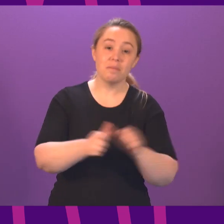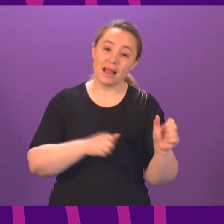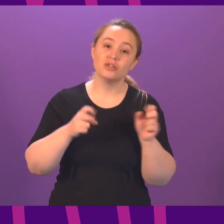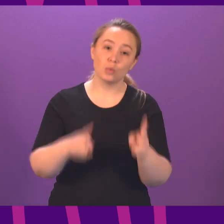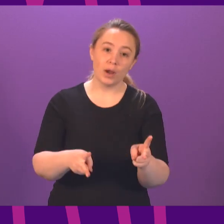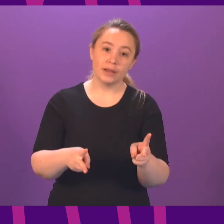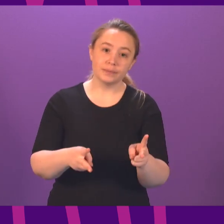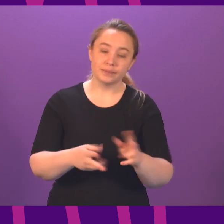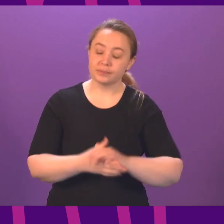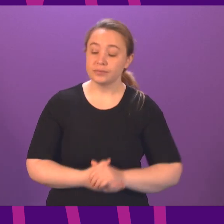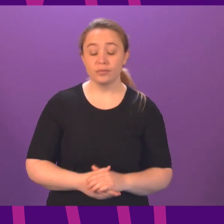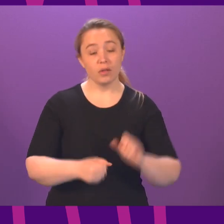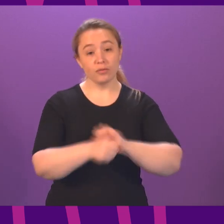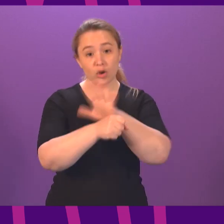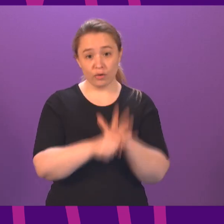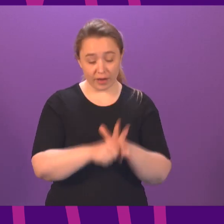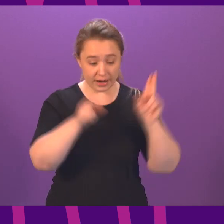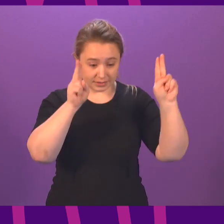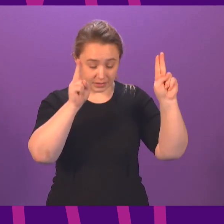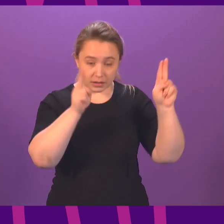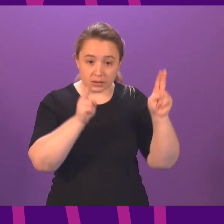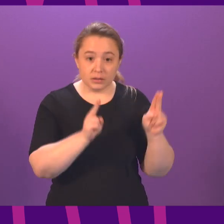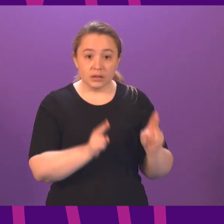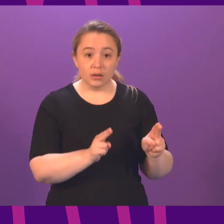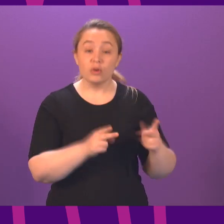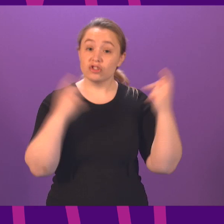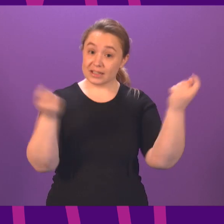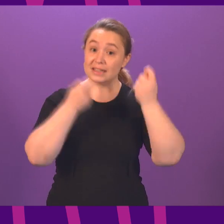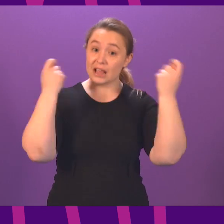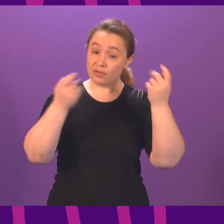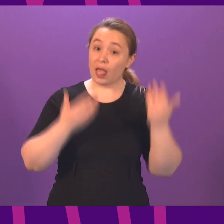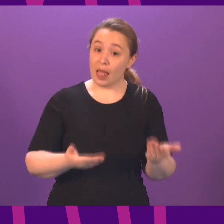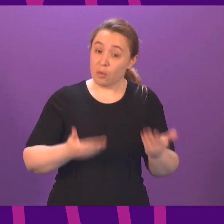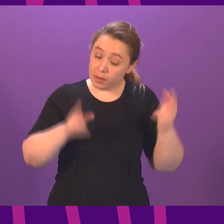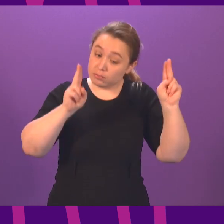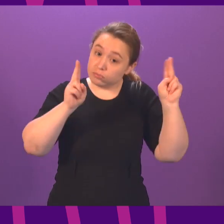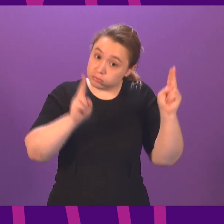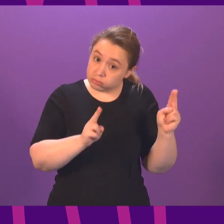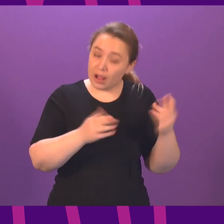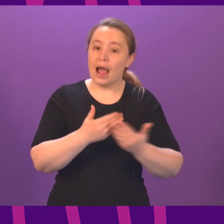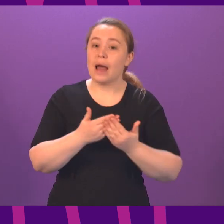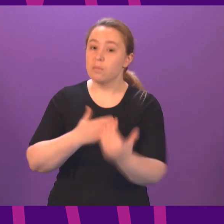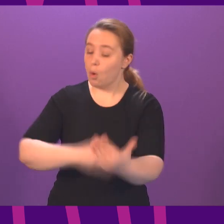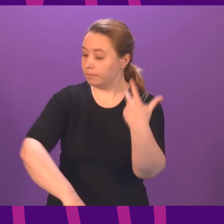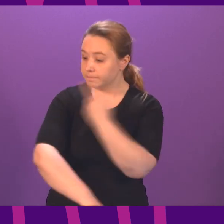As we suppress the virus and vaccinate more people—we are doing both successfully right